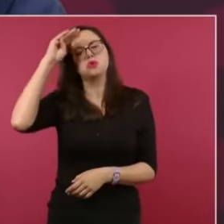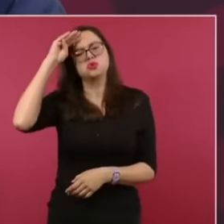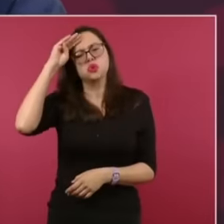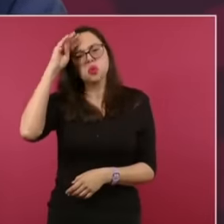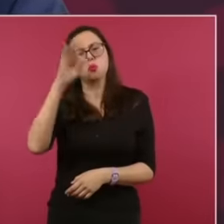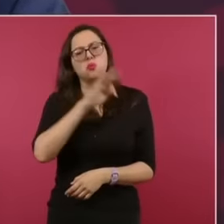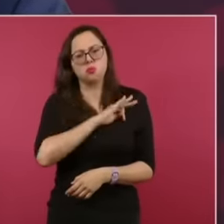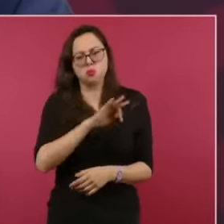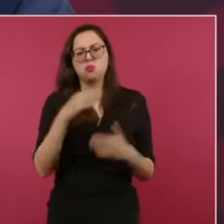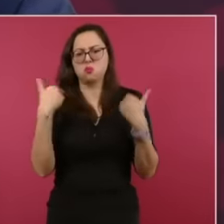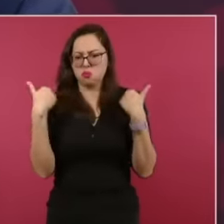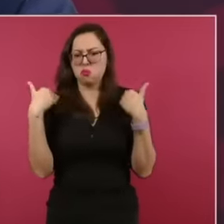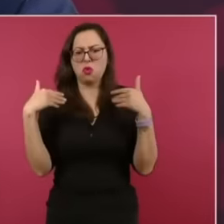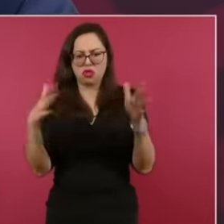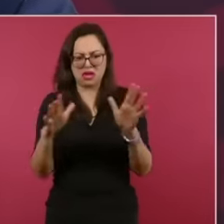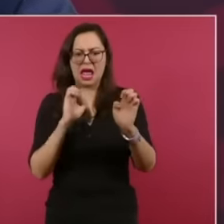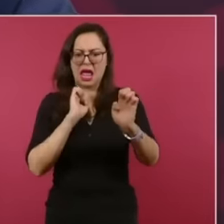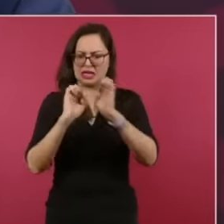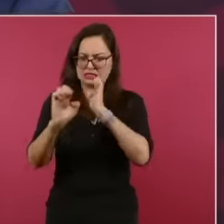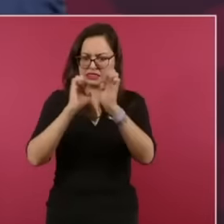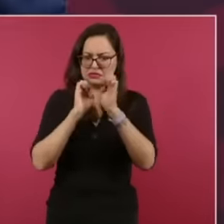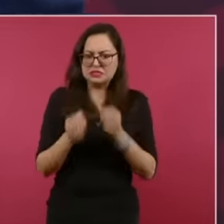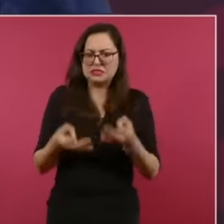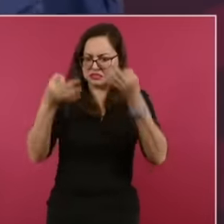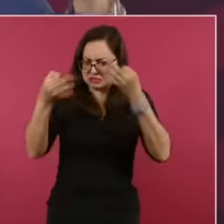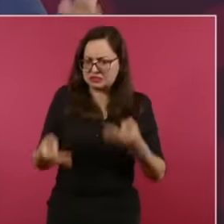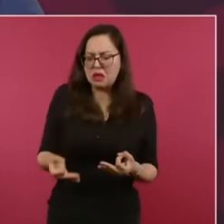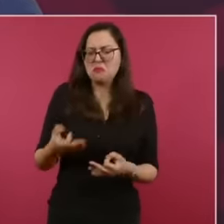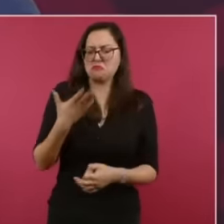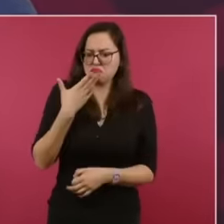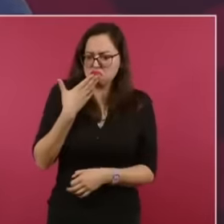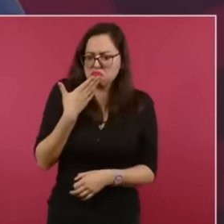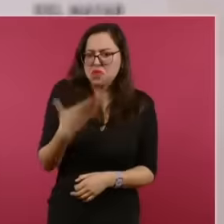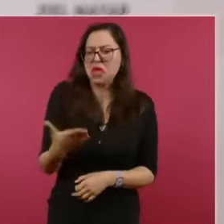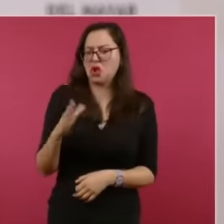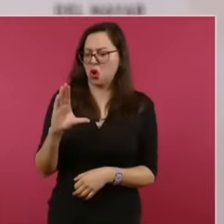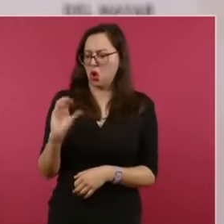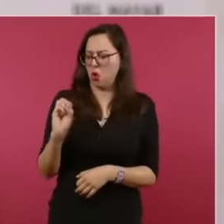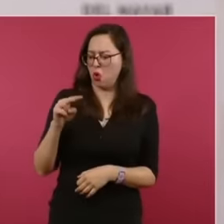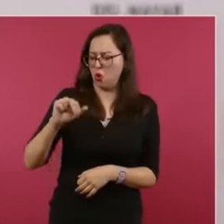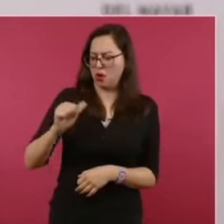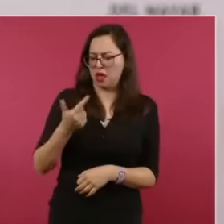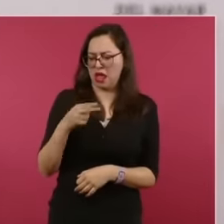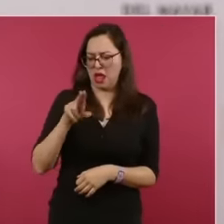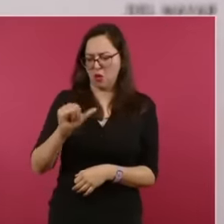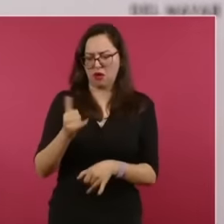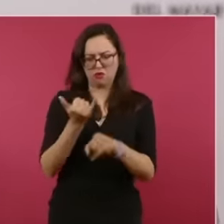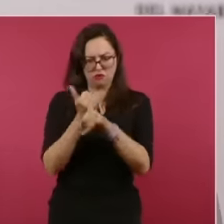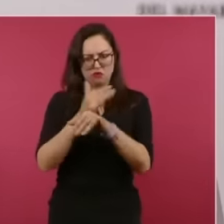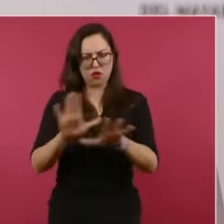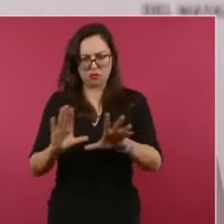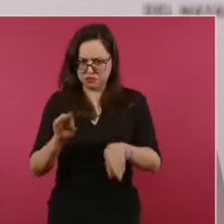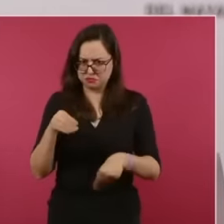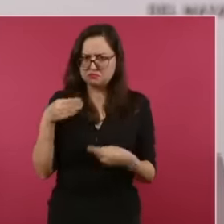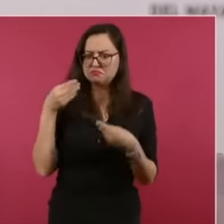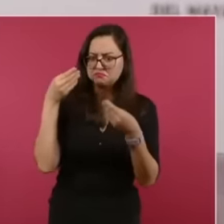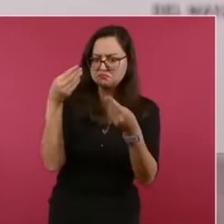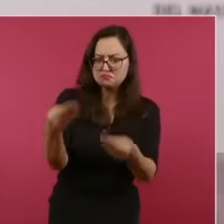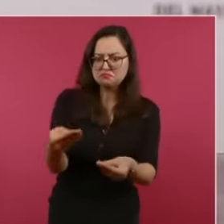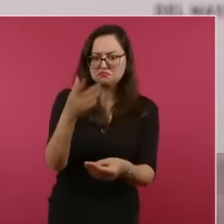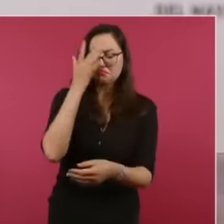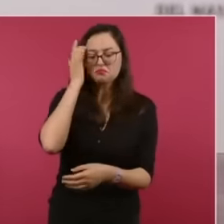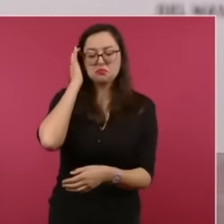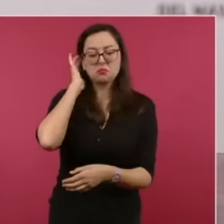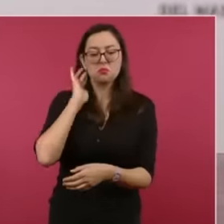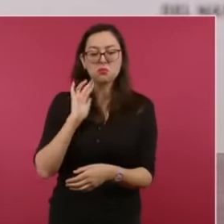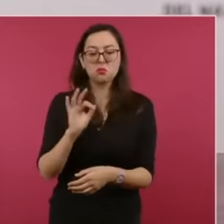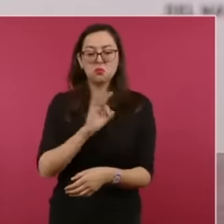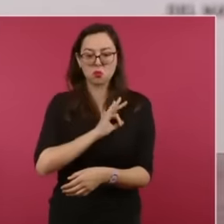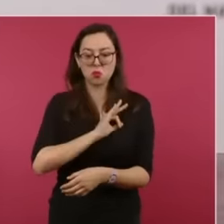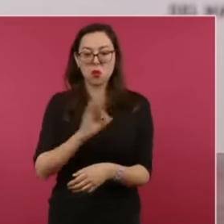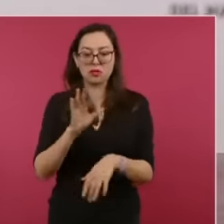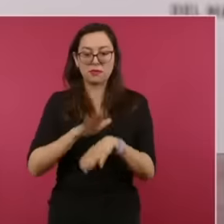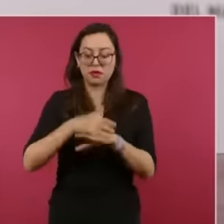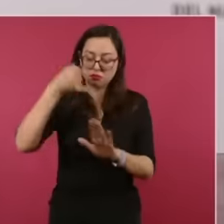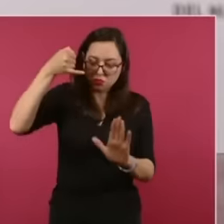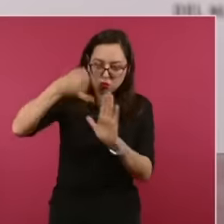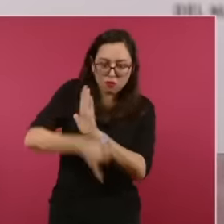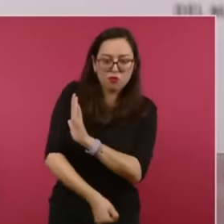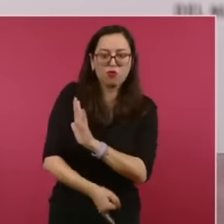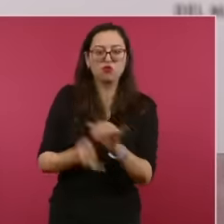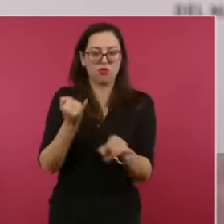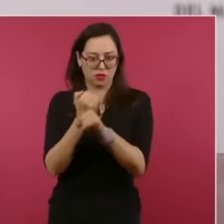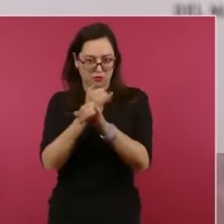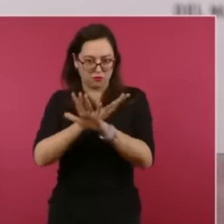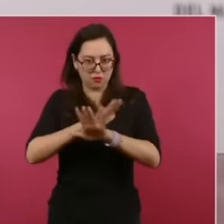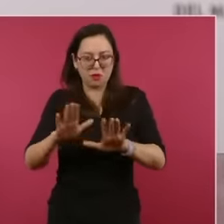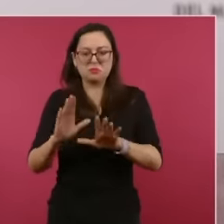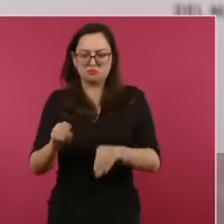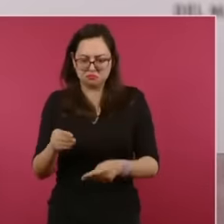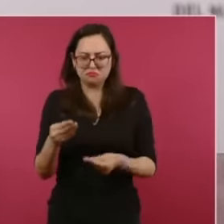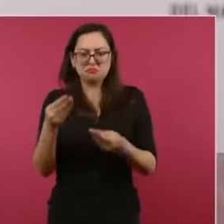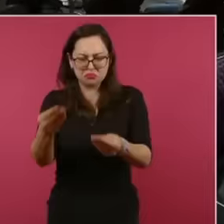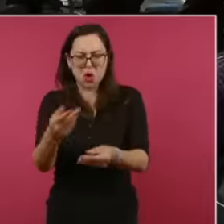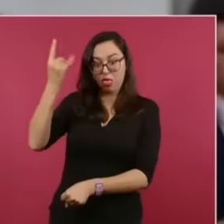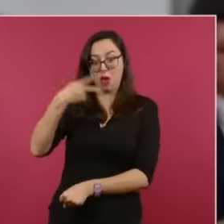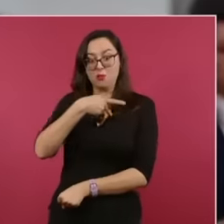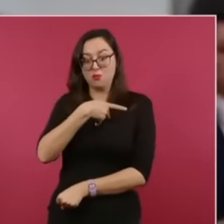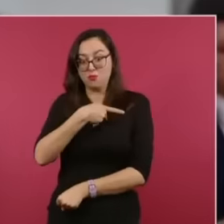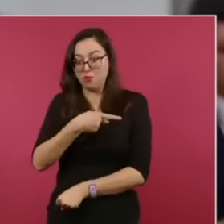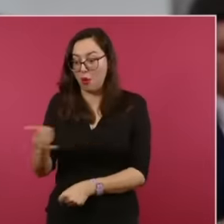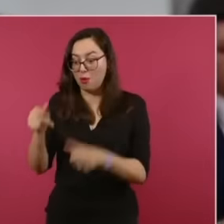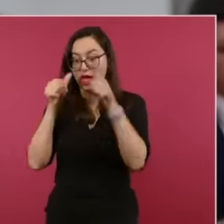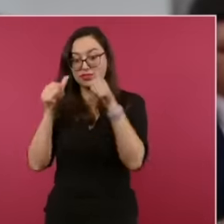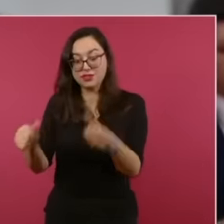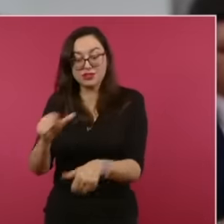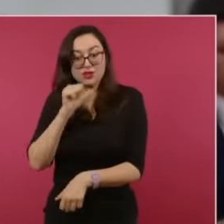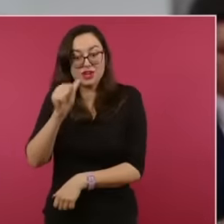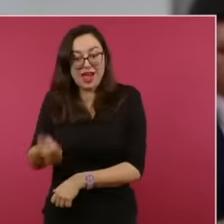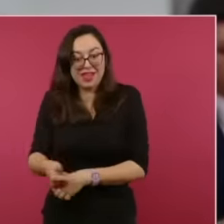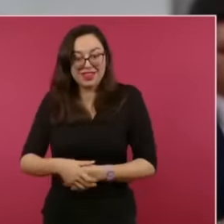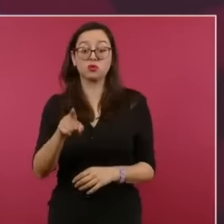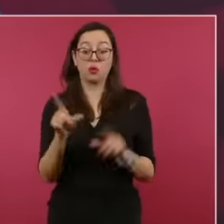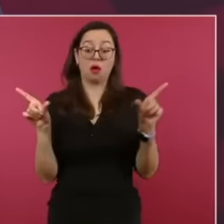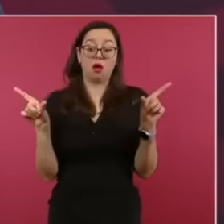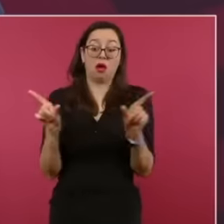we are happy to do it so that you have ample information because there is no text without